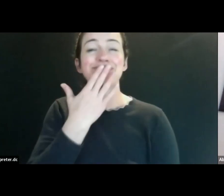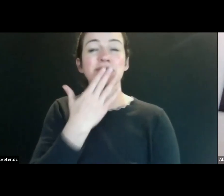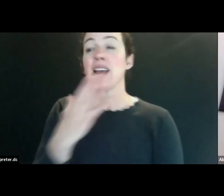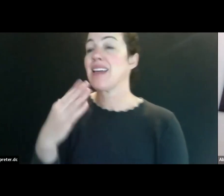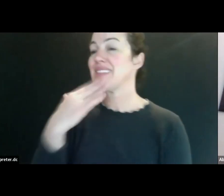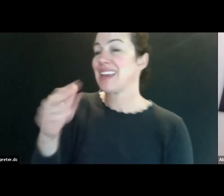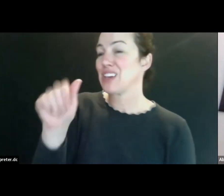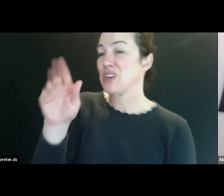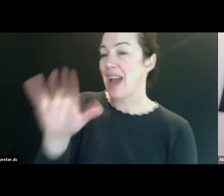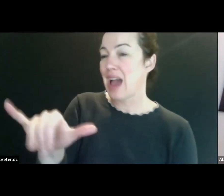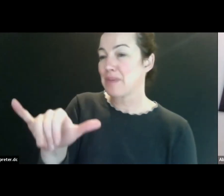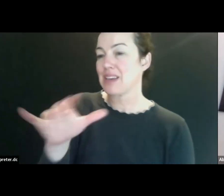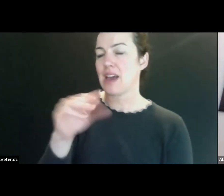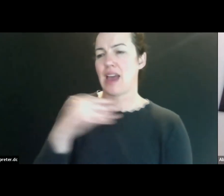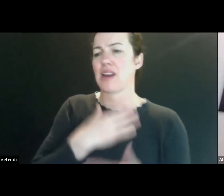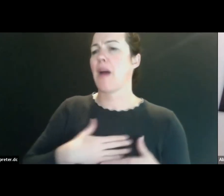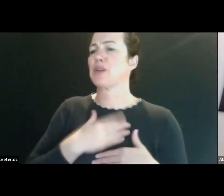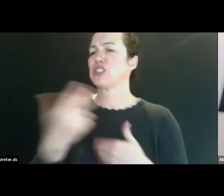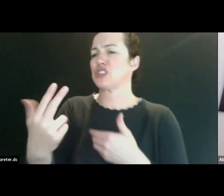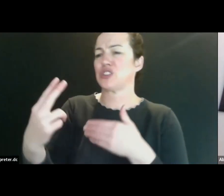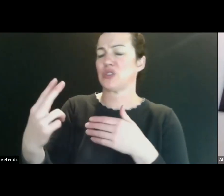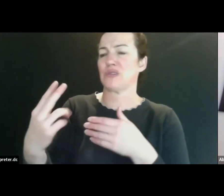Thank you, Abby, and I appreciate you jumping on first, that you've…so we can get you